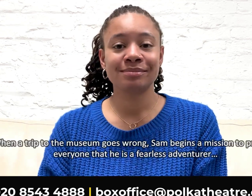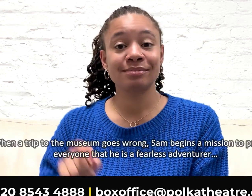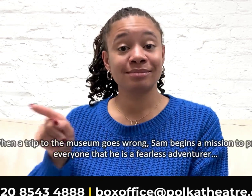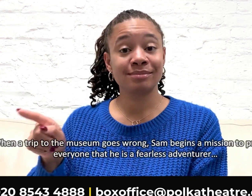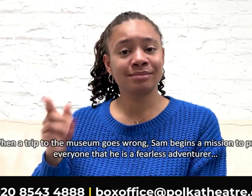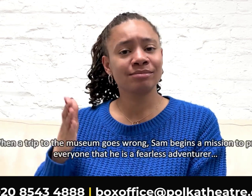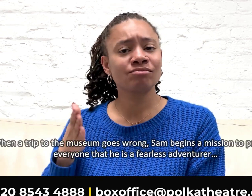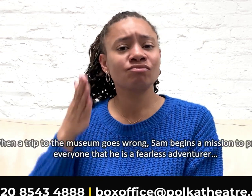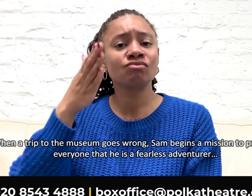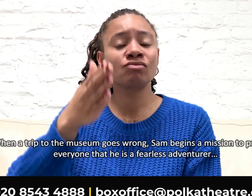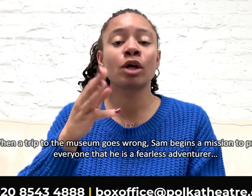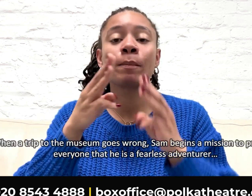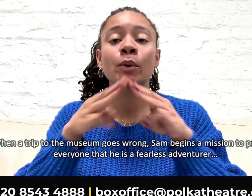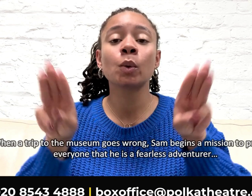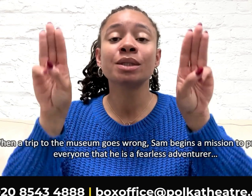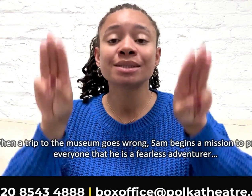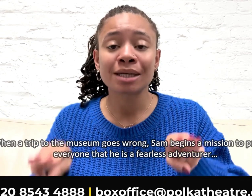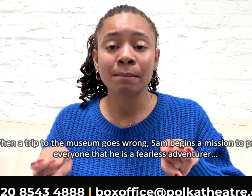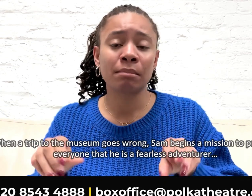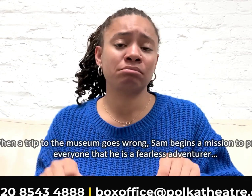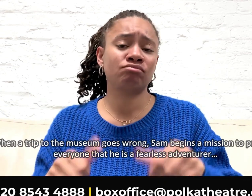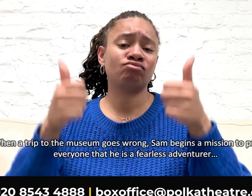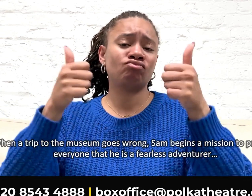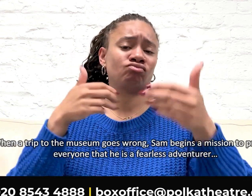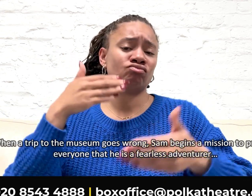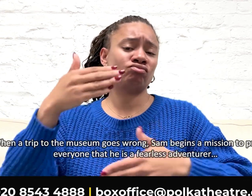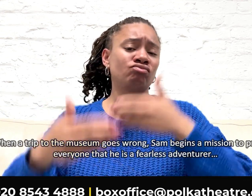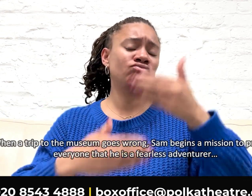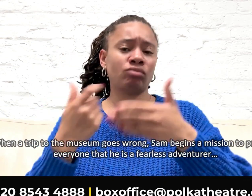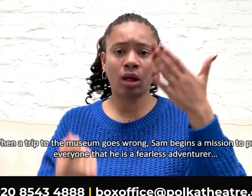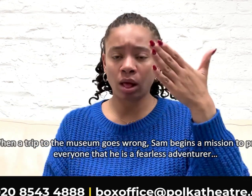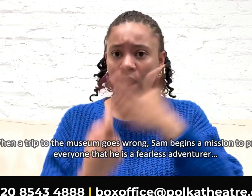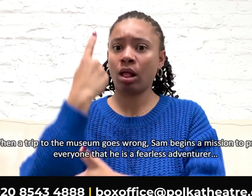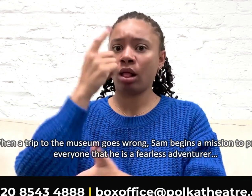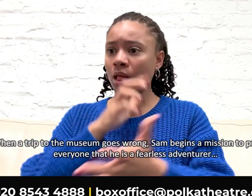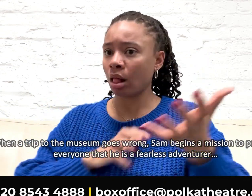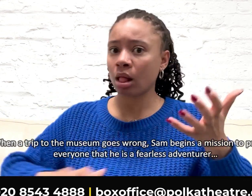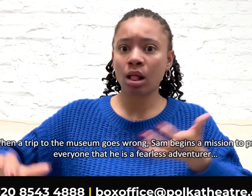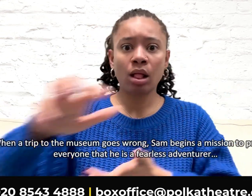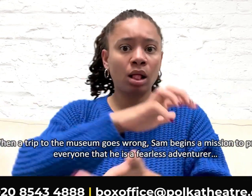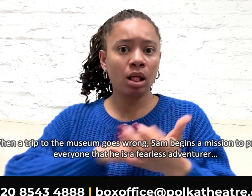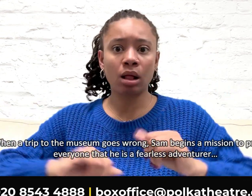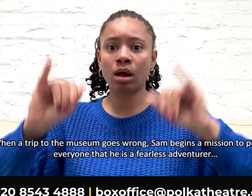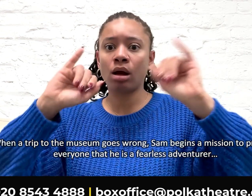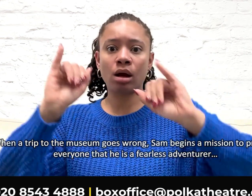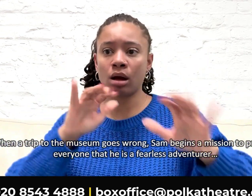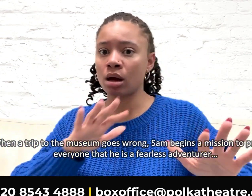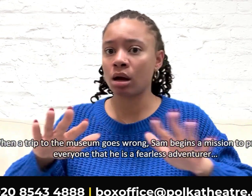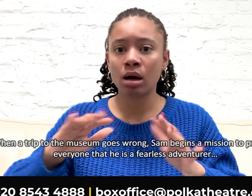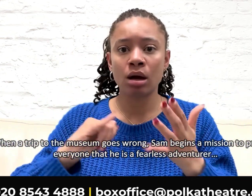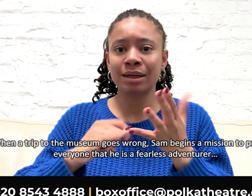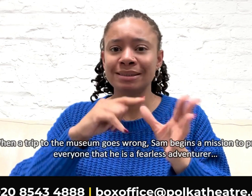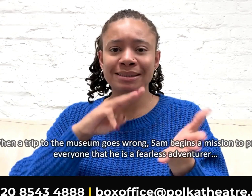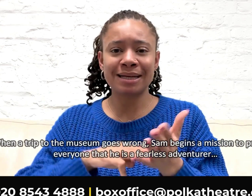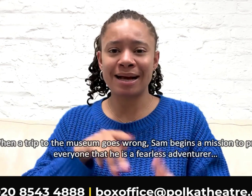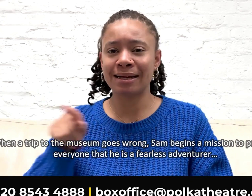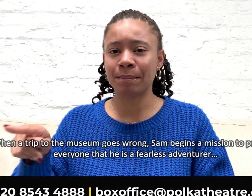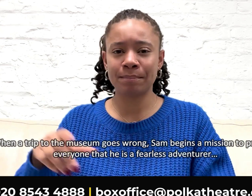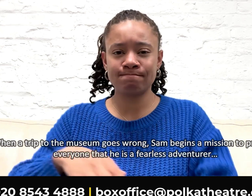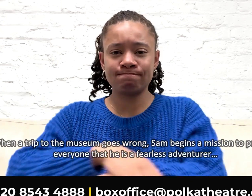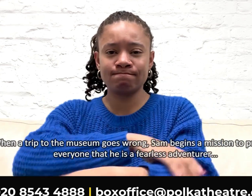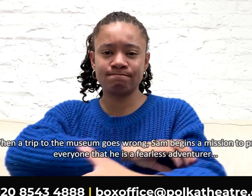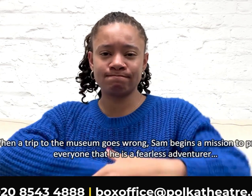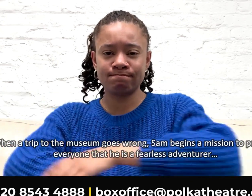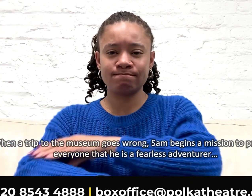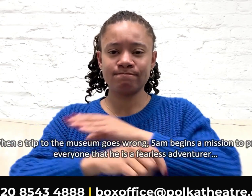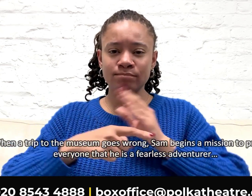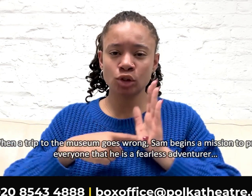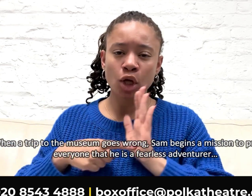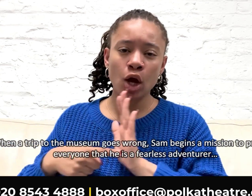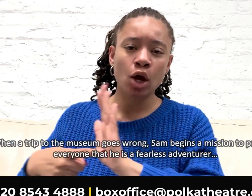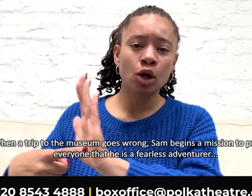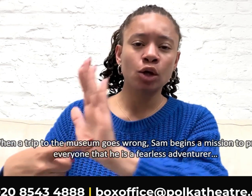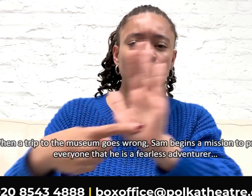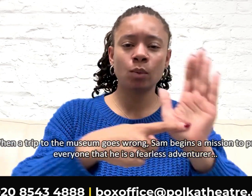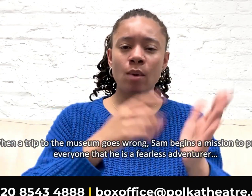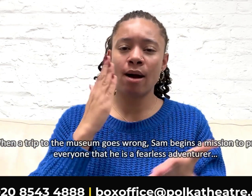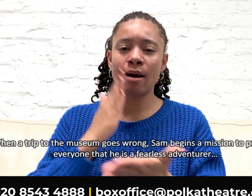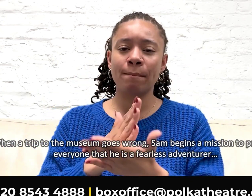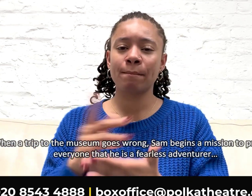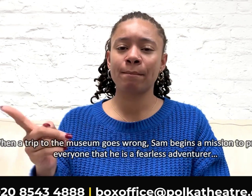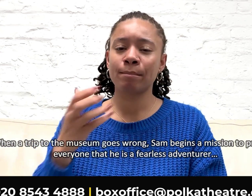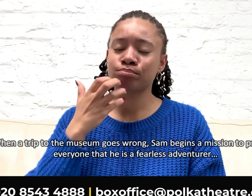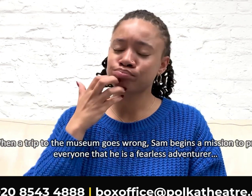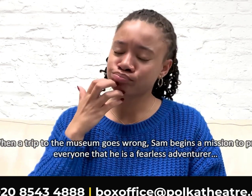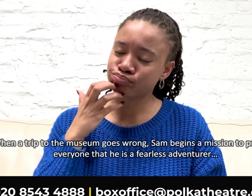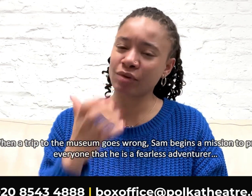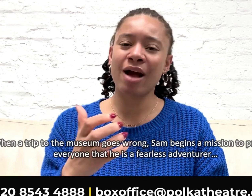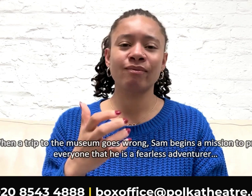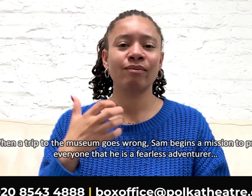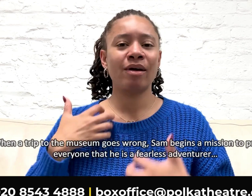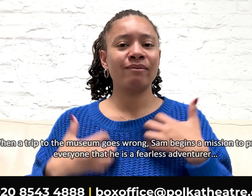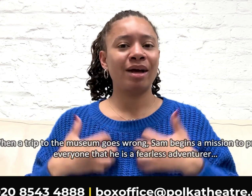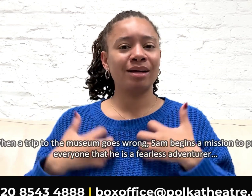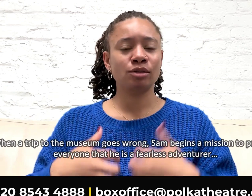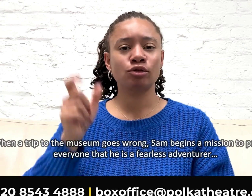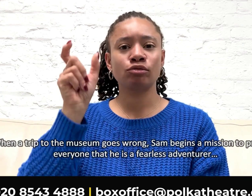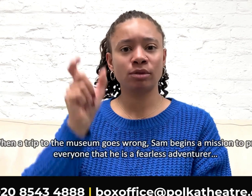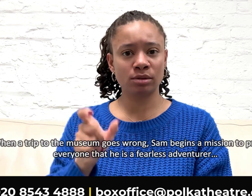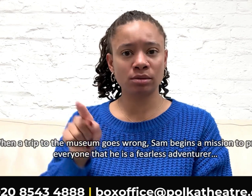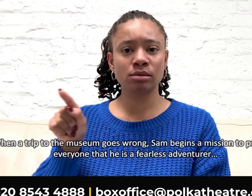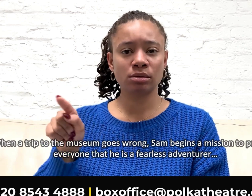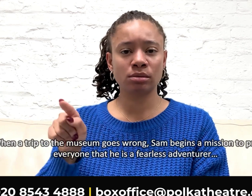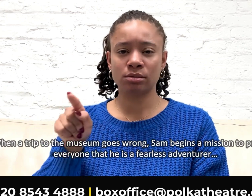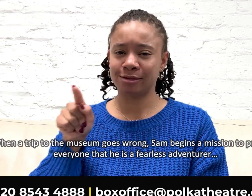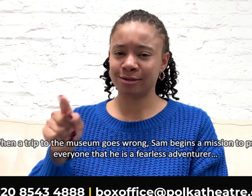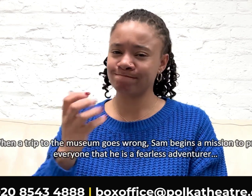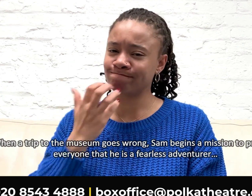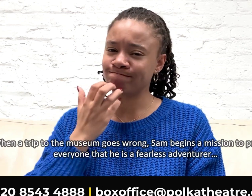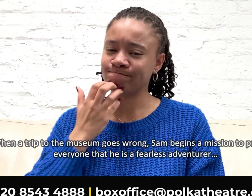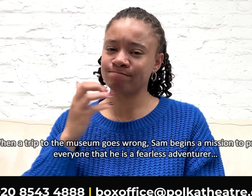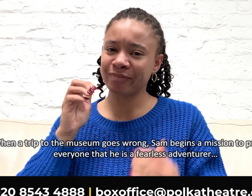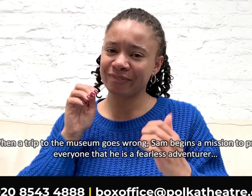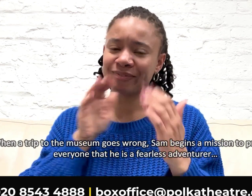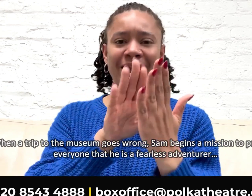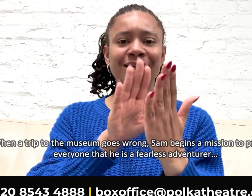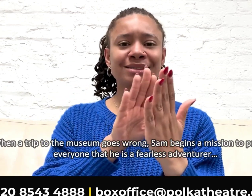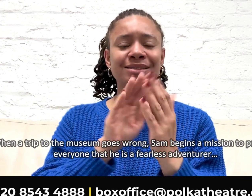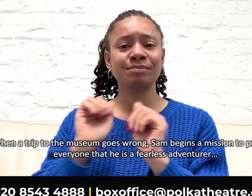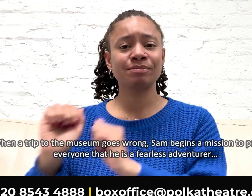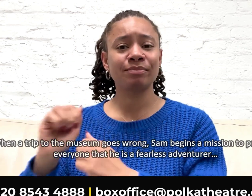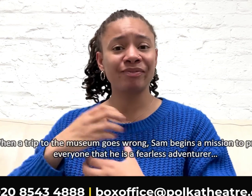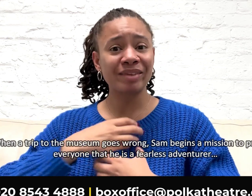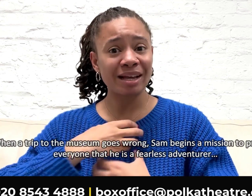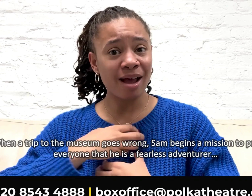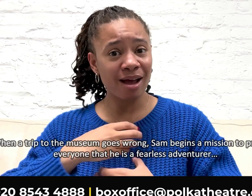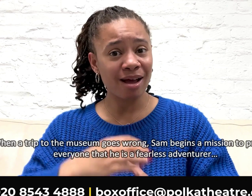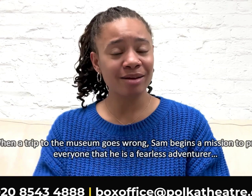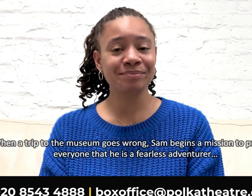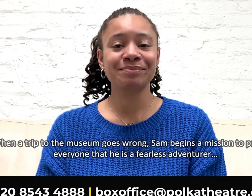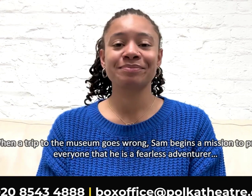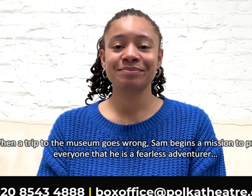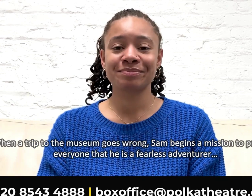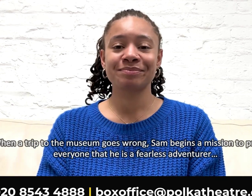When a trip to the museum goes wrong, Sam begins a mission to prove to everyone that he is a fearless adventurer…